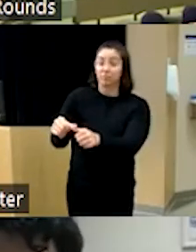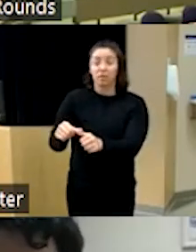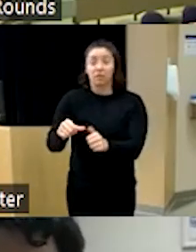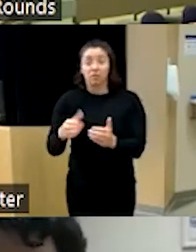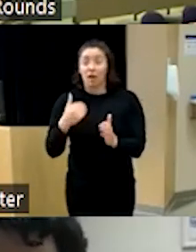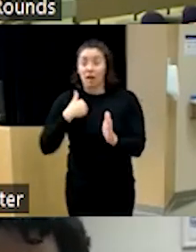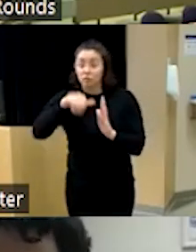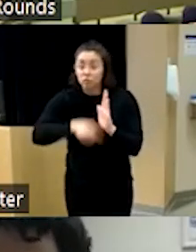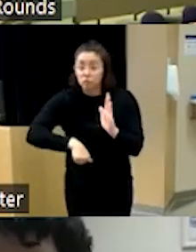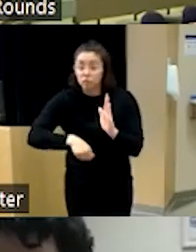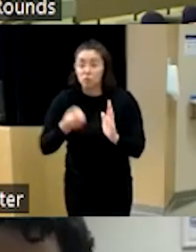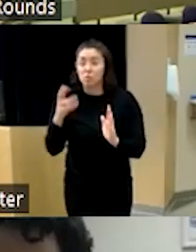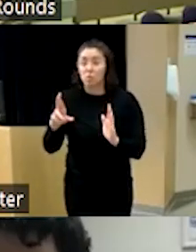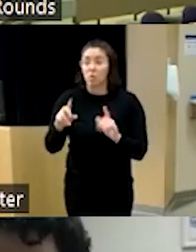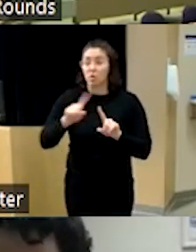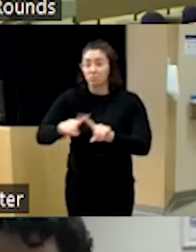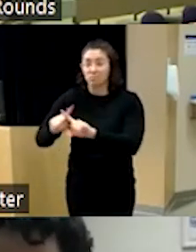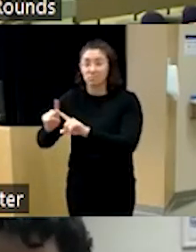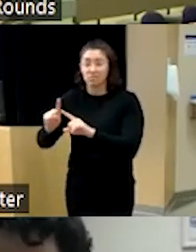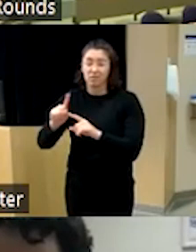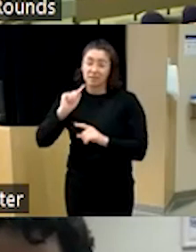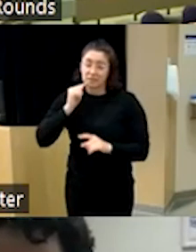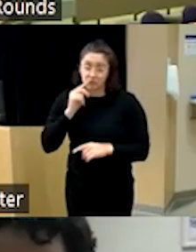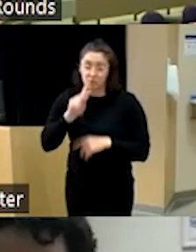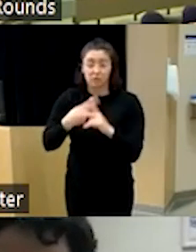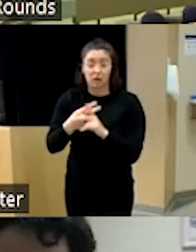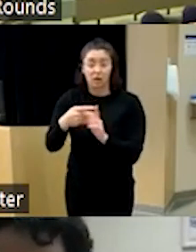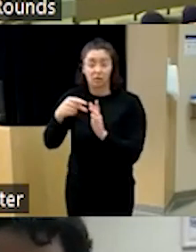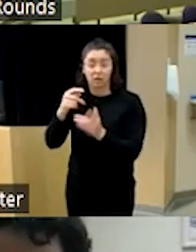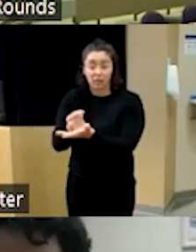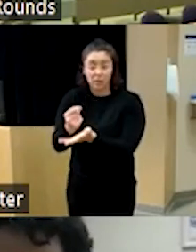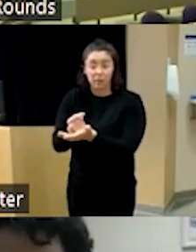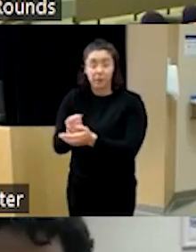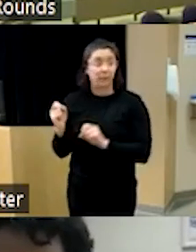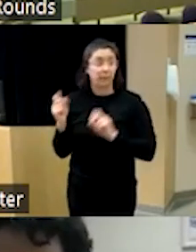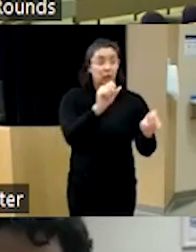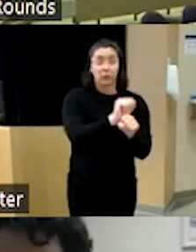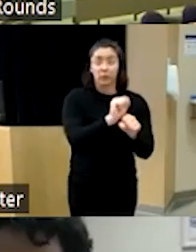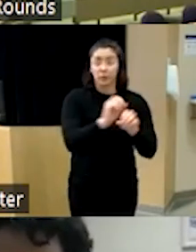they get multiple invasive therapy and if they don't go to back to work this costs more and